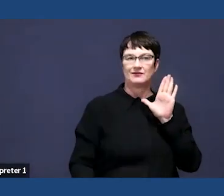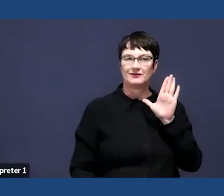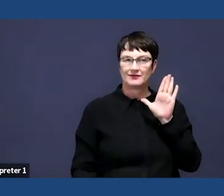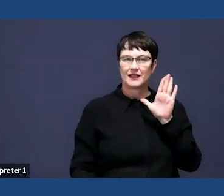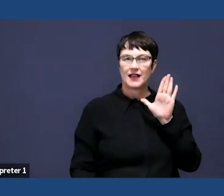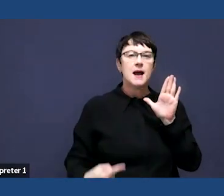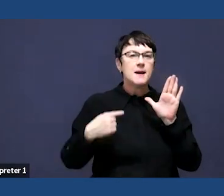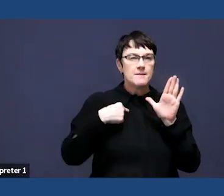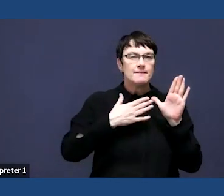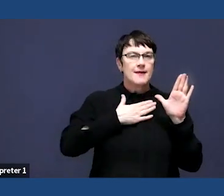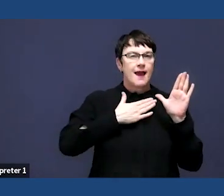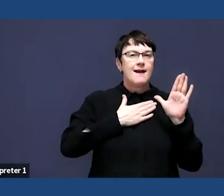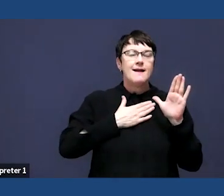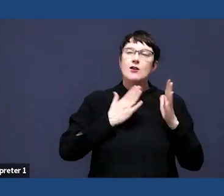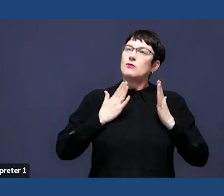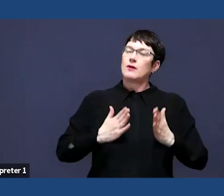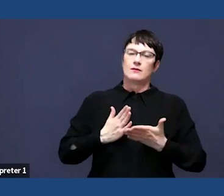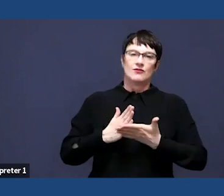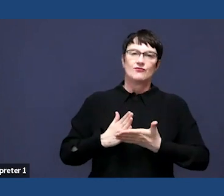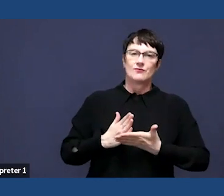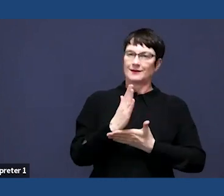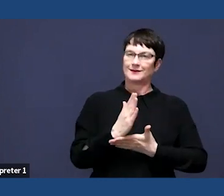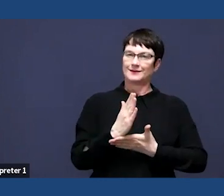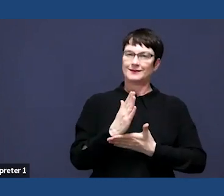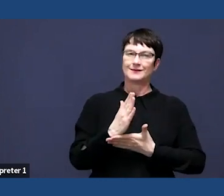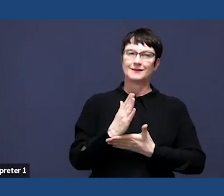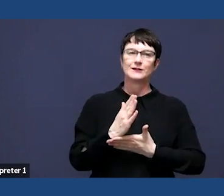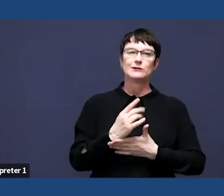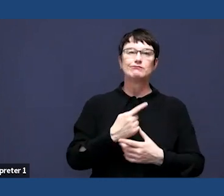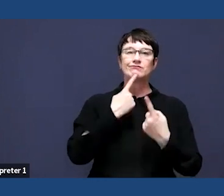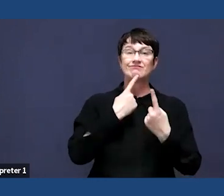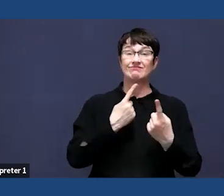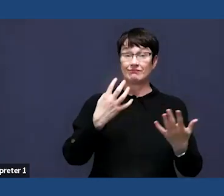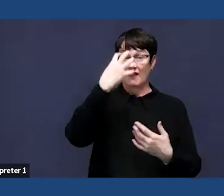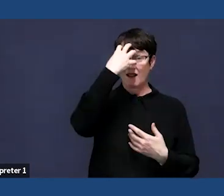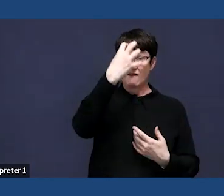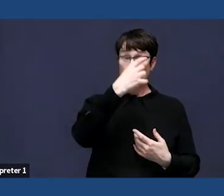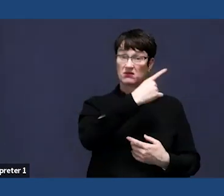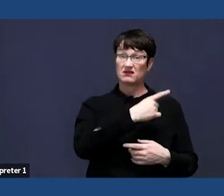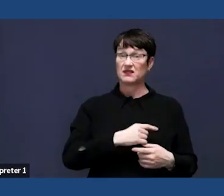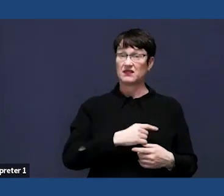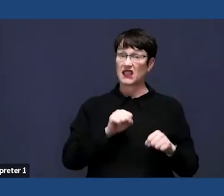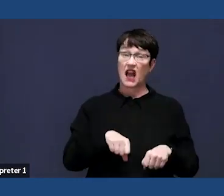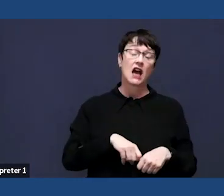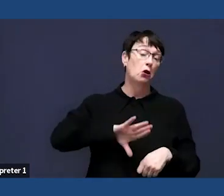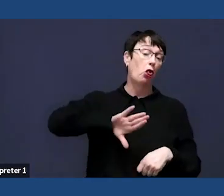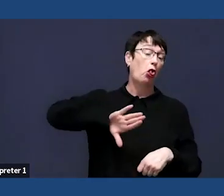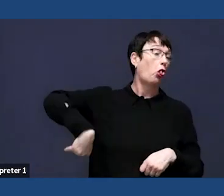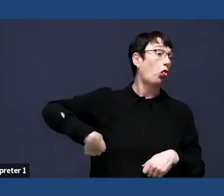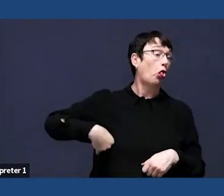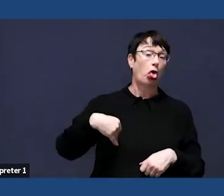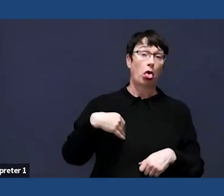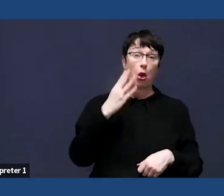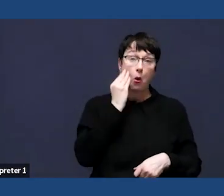States cannot delegate their duties to their people, to family members, or to companies.